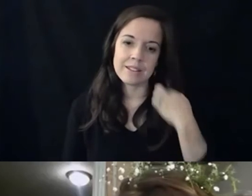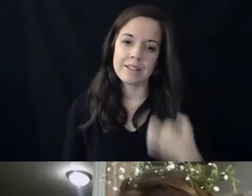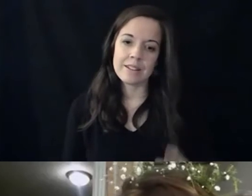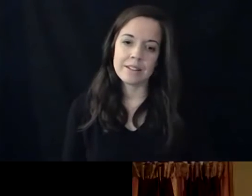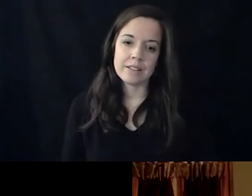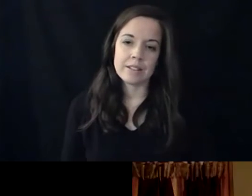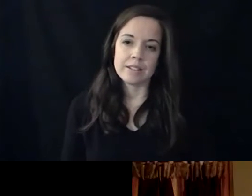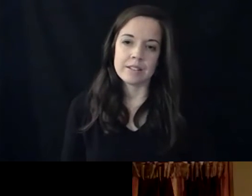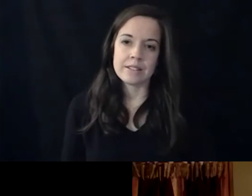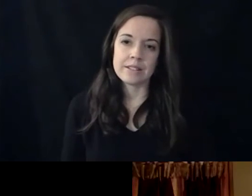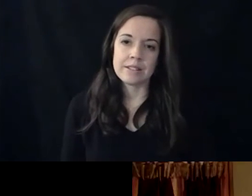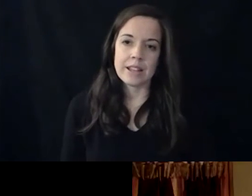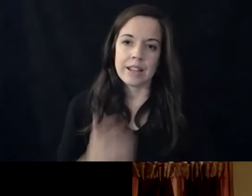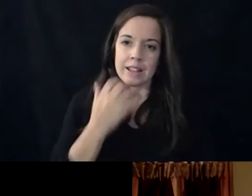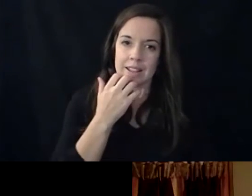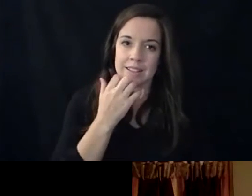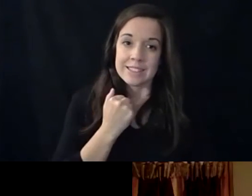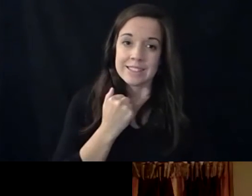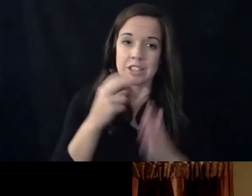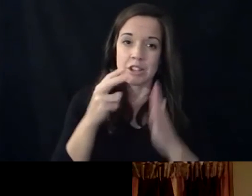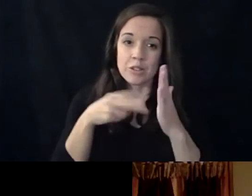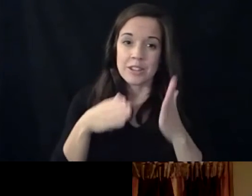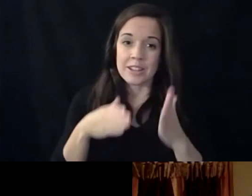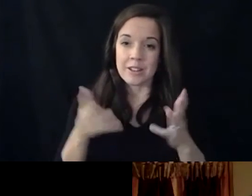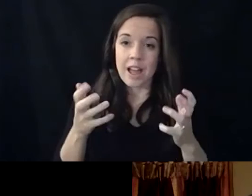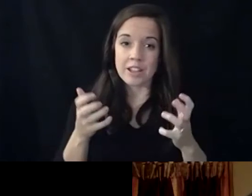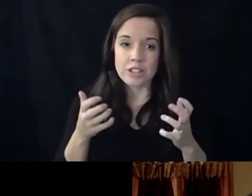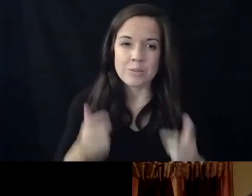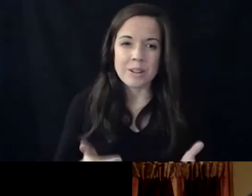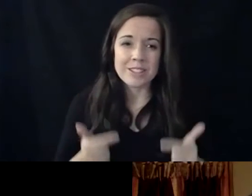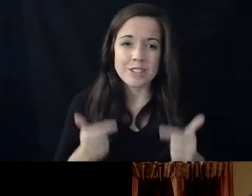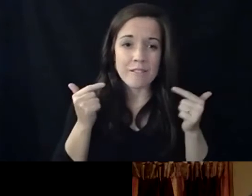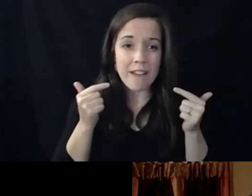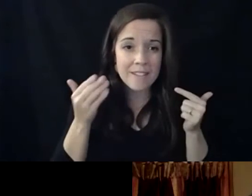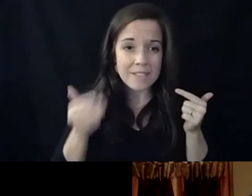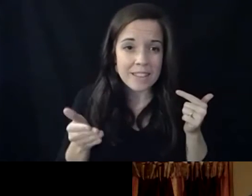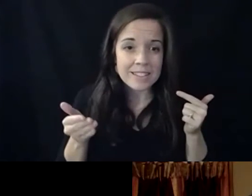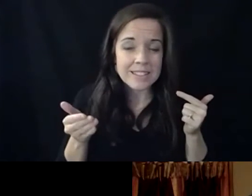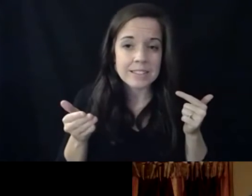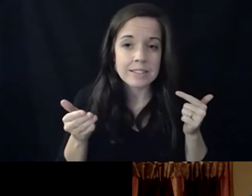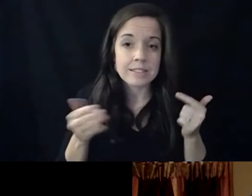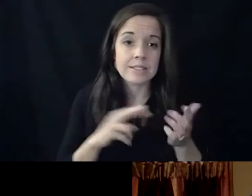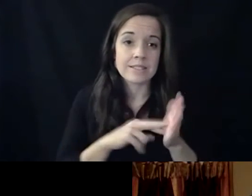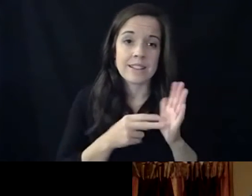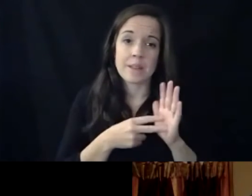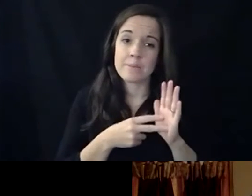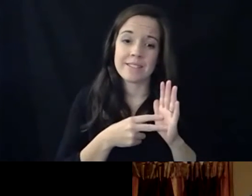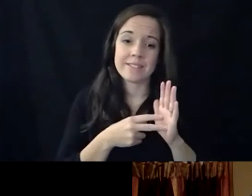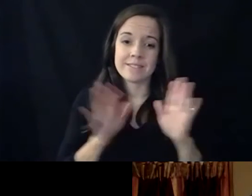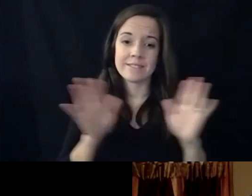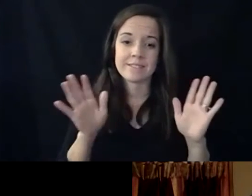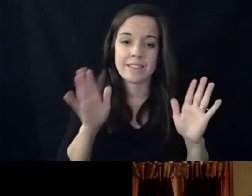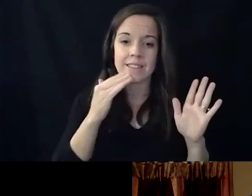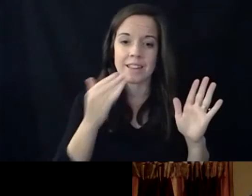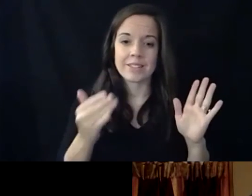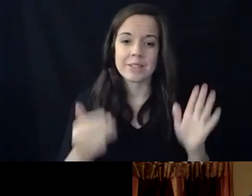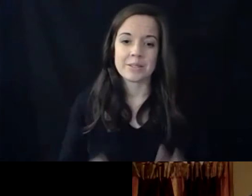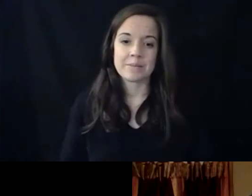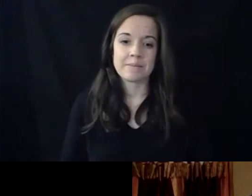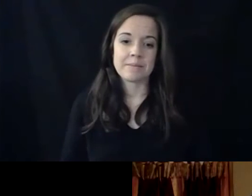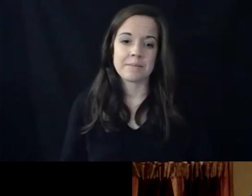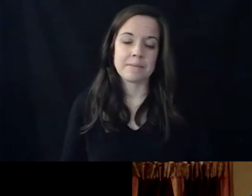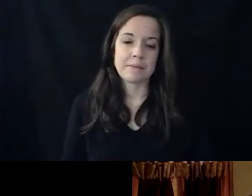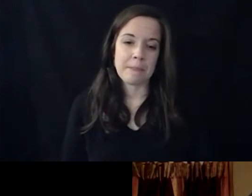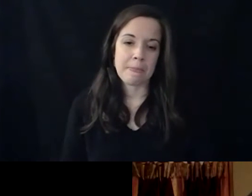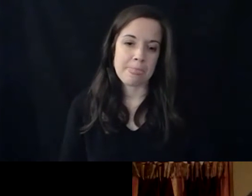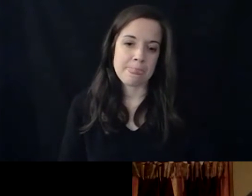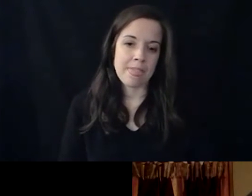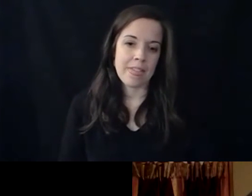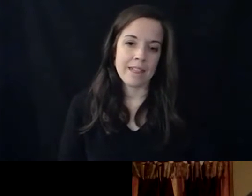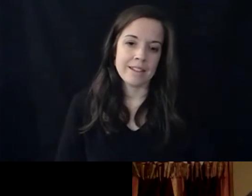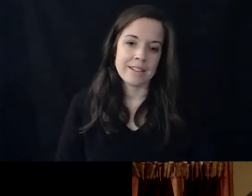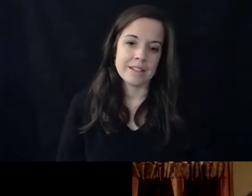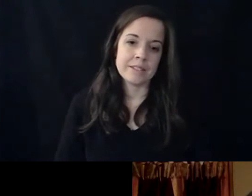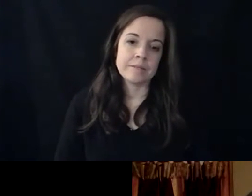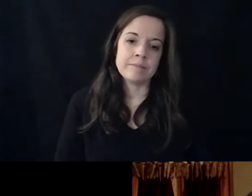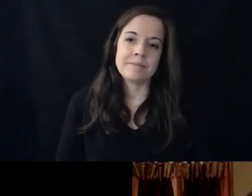“Dear Reader, I so want to survive this.” I mean— Thank you. I also noted a line,